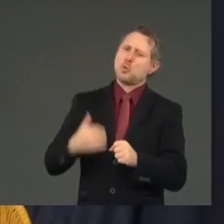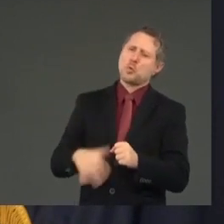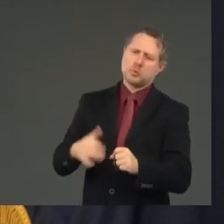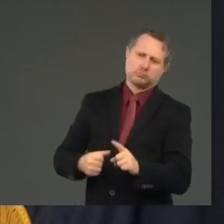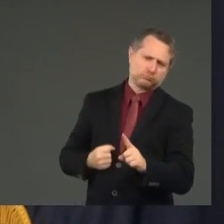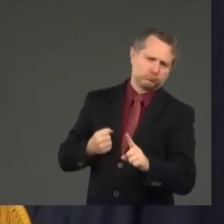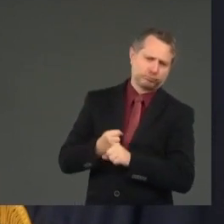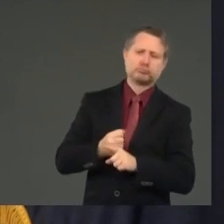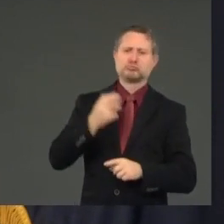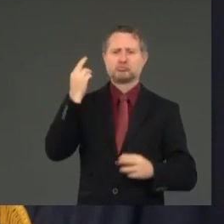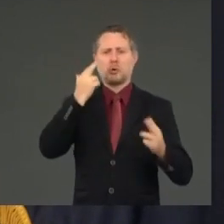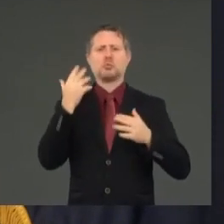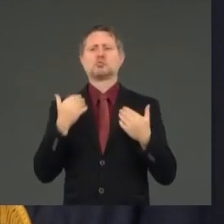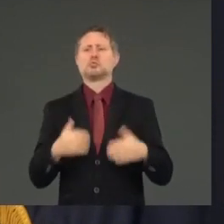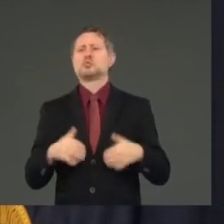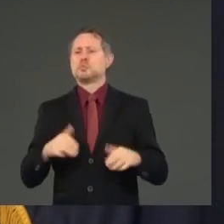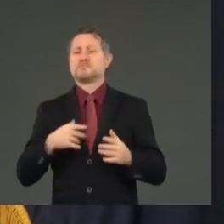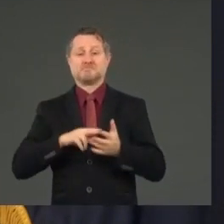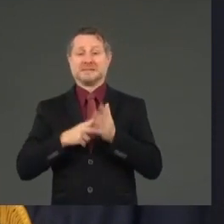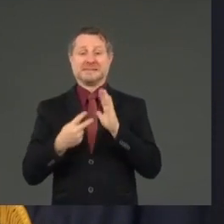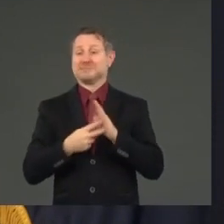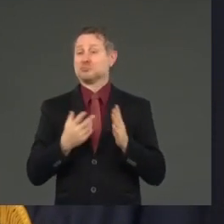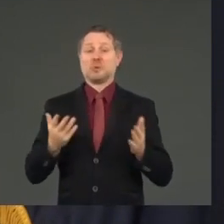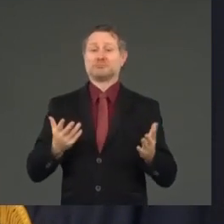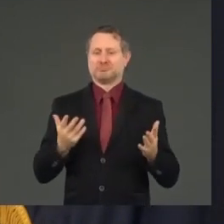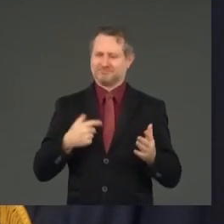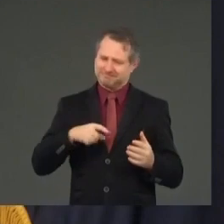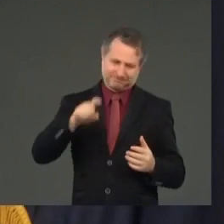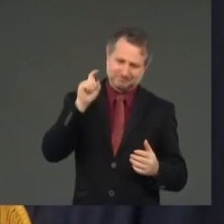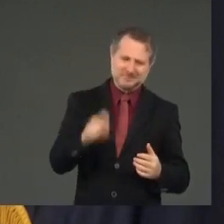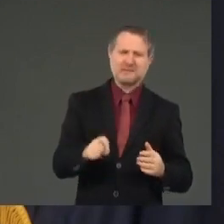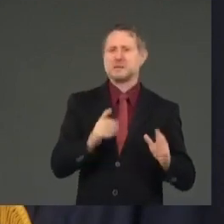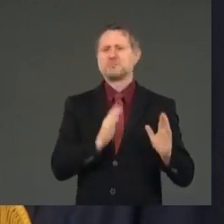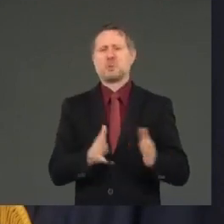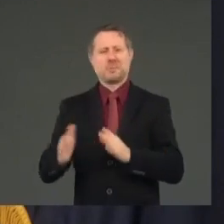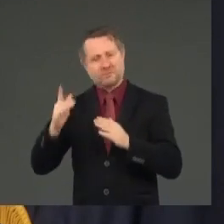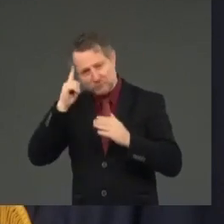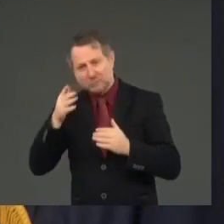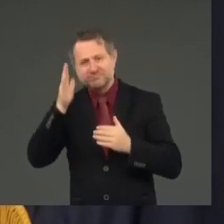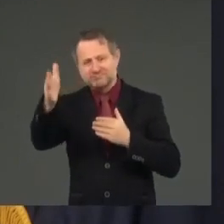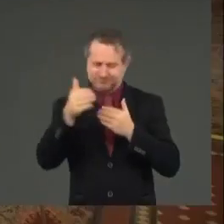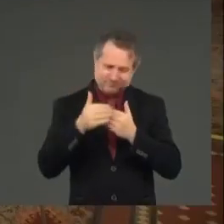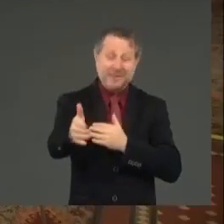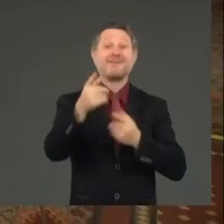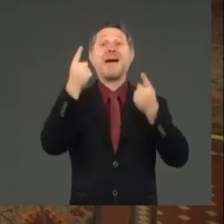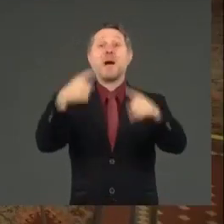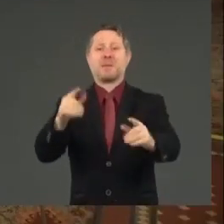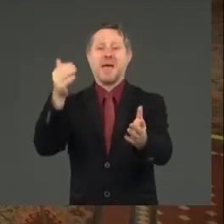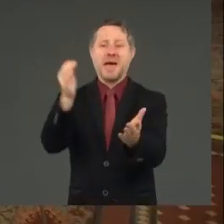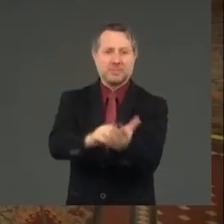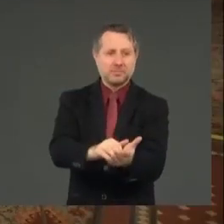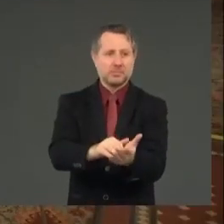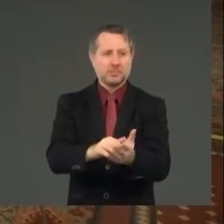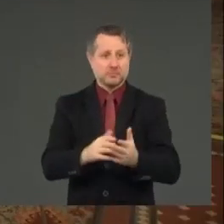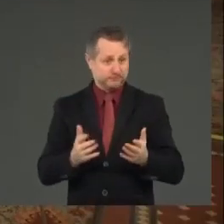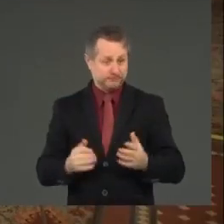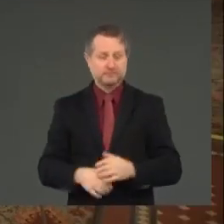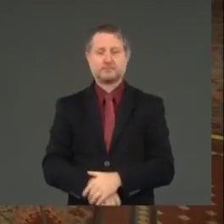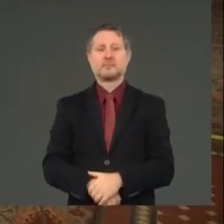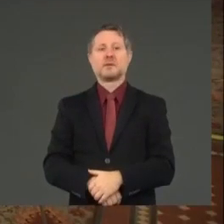AND I THINK THIS WAS AN EYE-OPENER FOR ALL OF US.